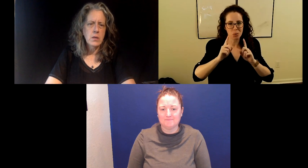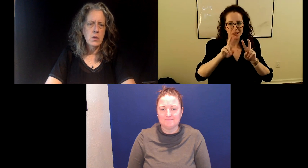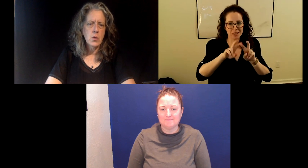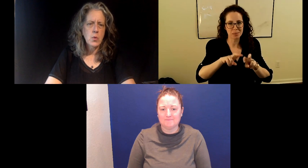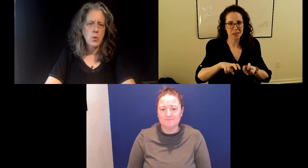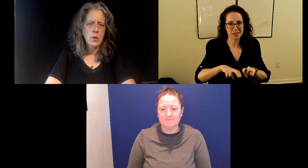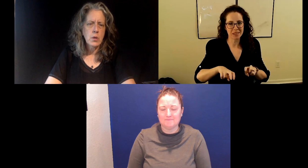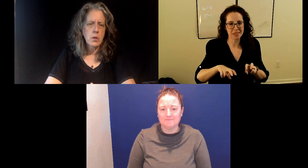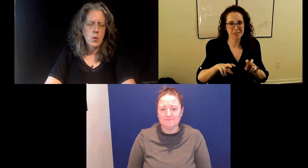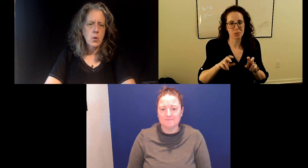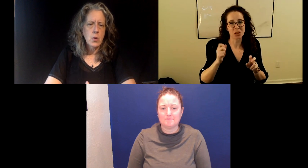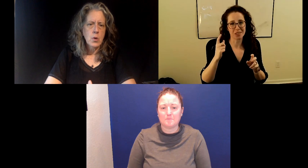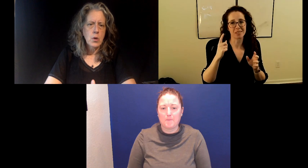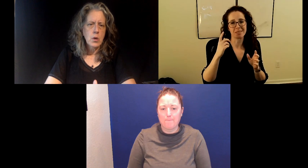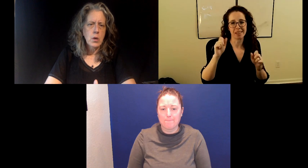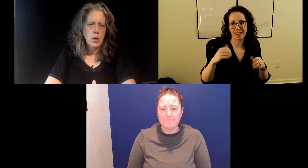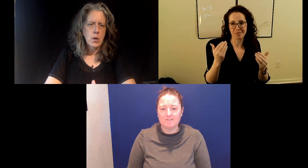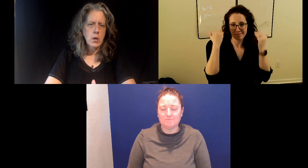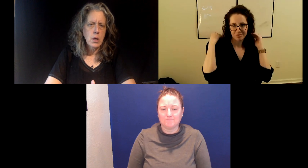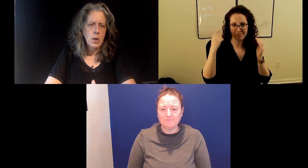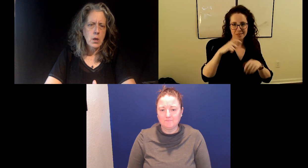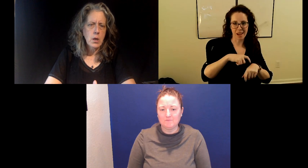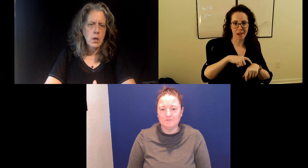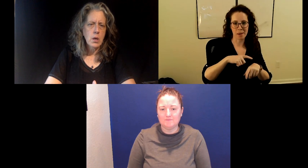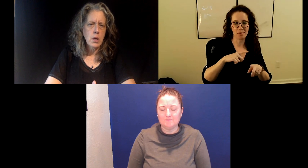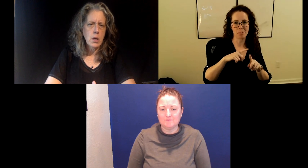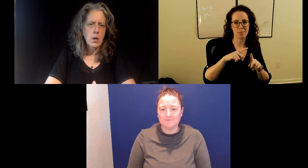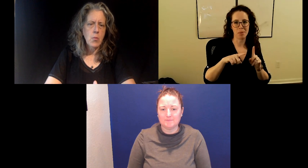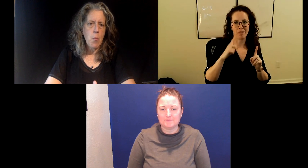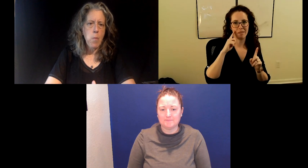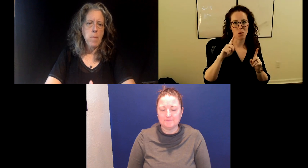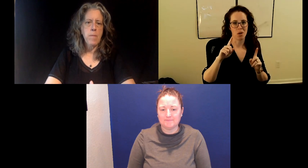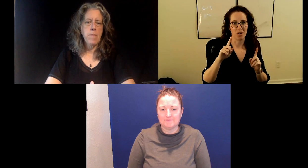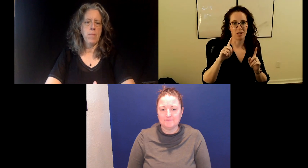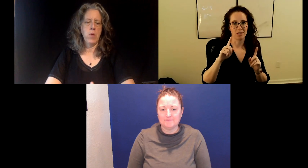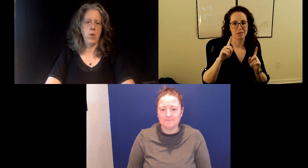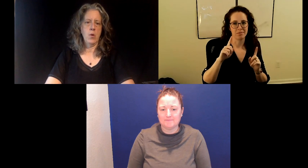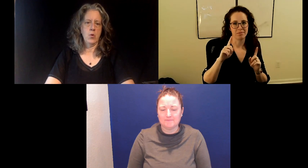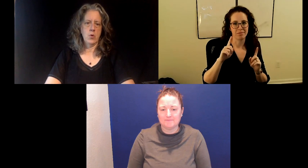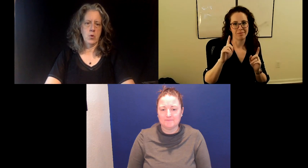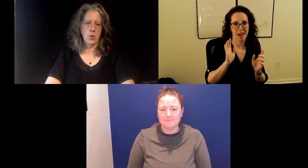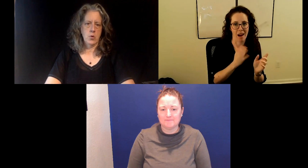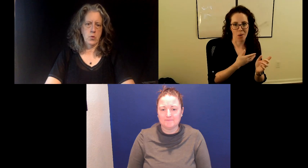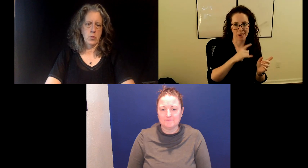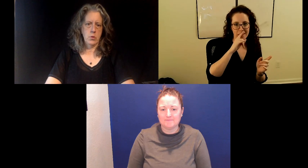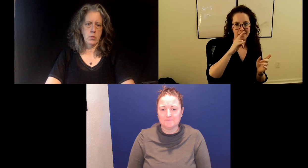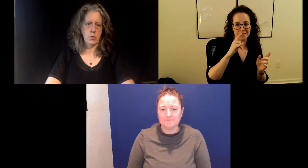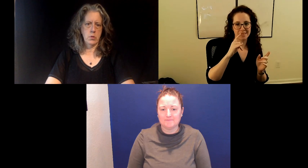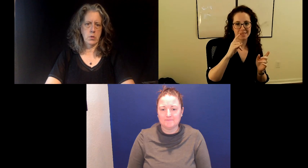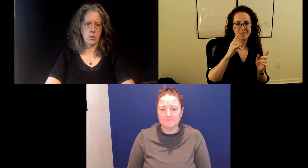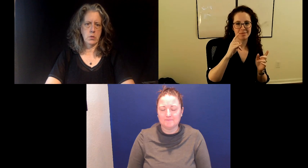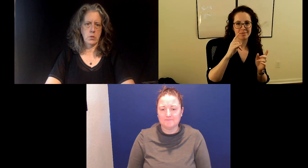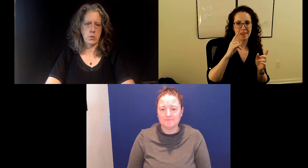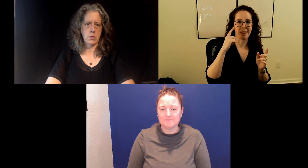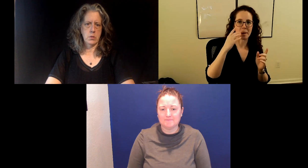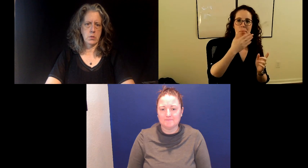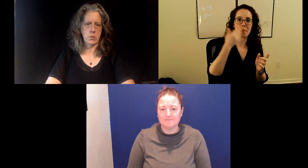change it a little bit more for a dialogue because there's so much time that is being used our kids